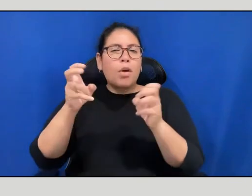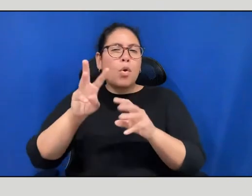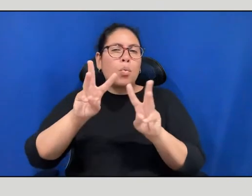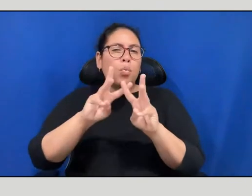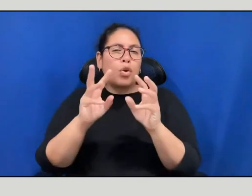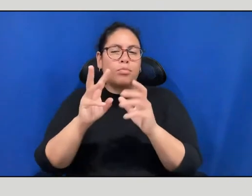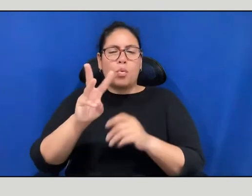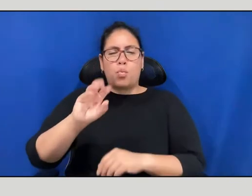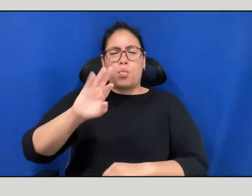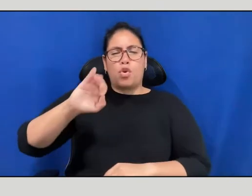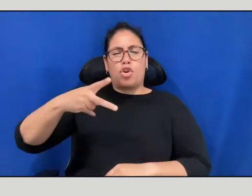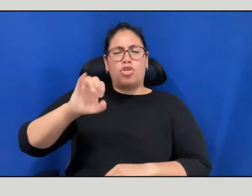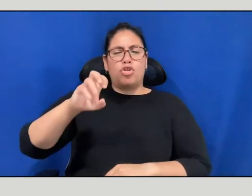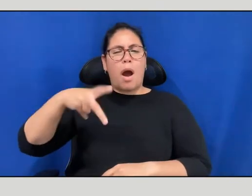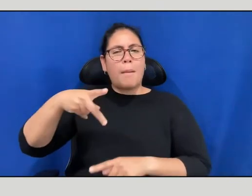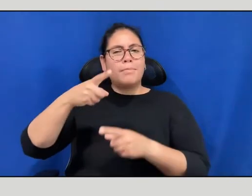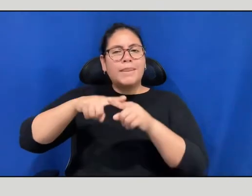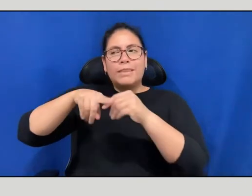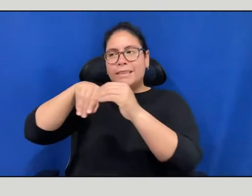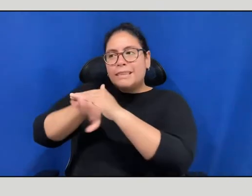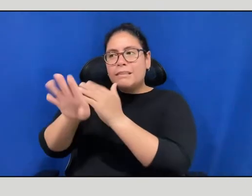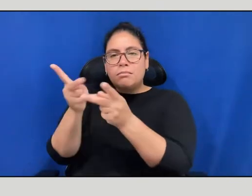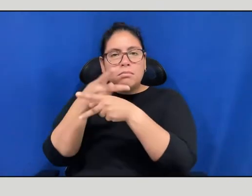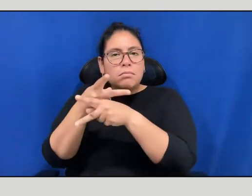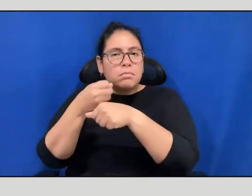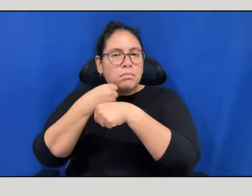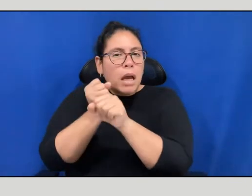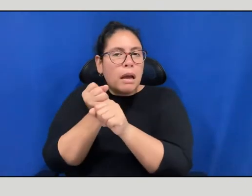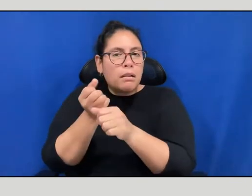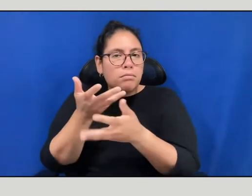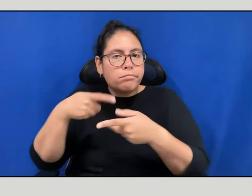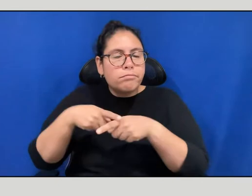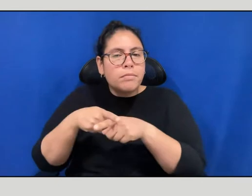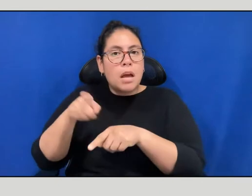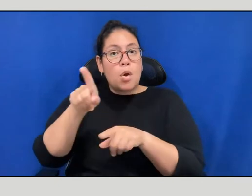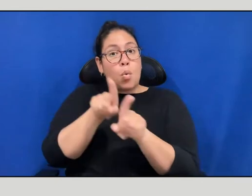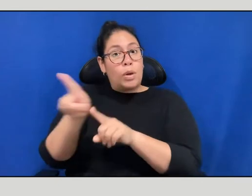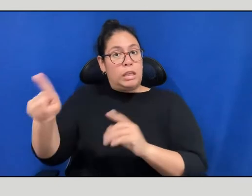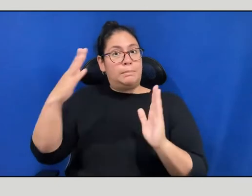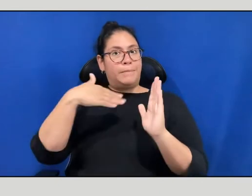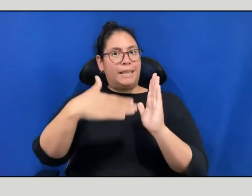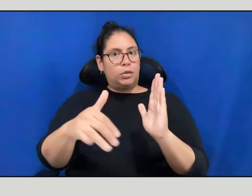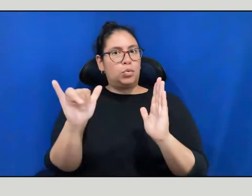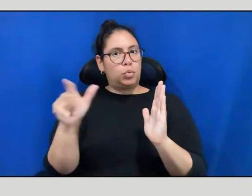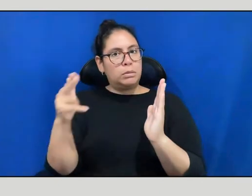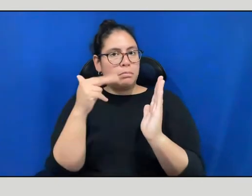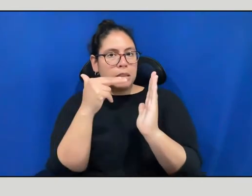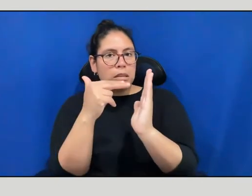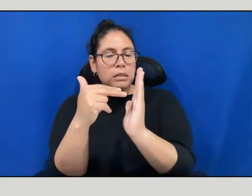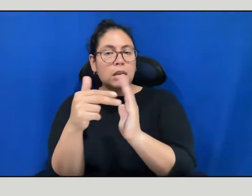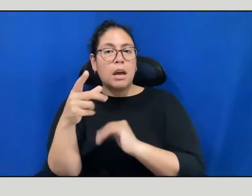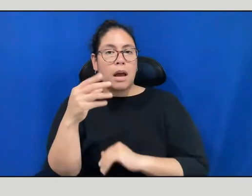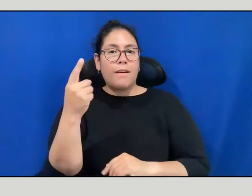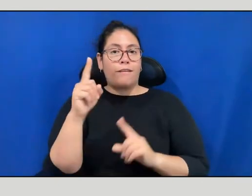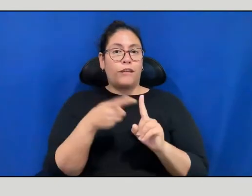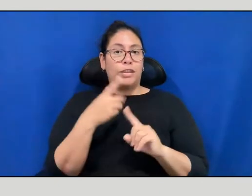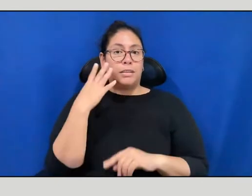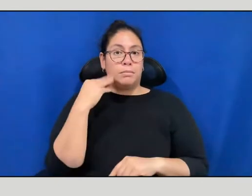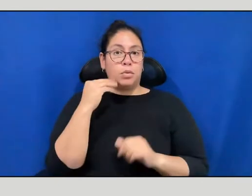of the palm trees, but also he used to paint a lot too, and my first experience with a garitas de San Juan was